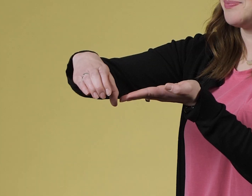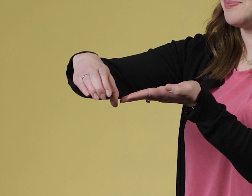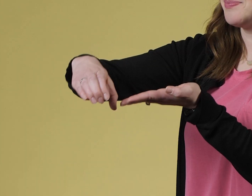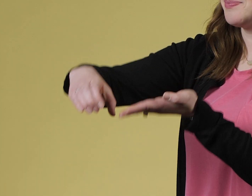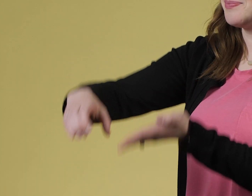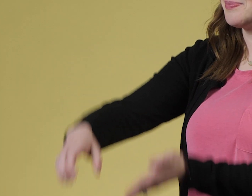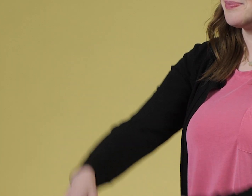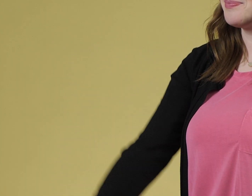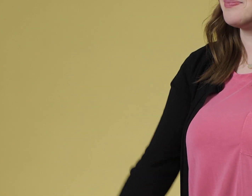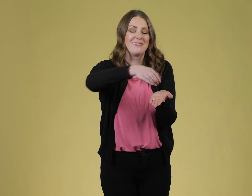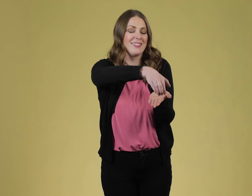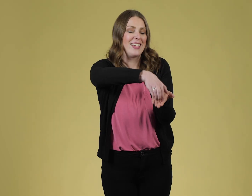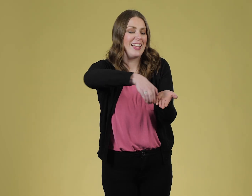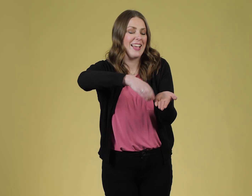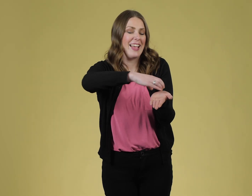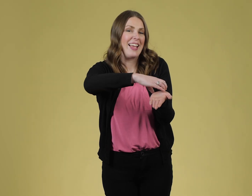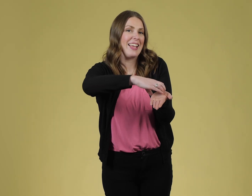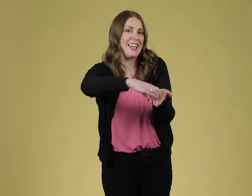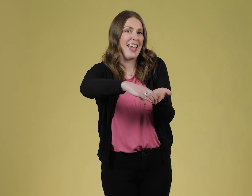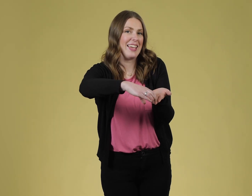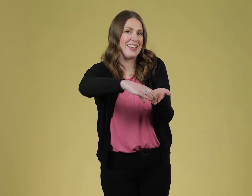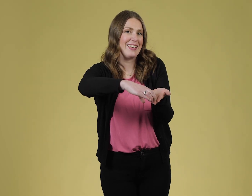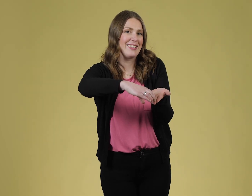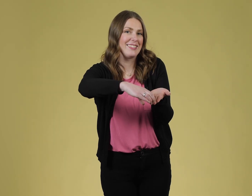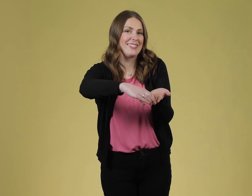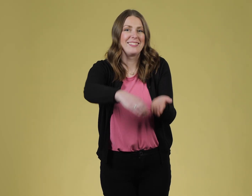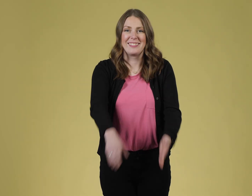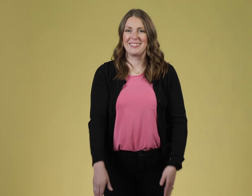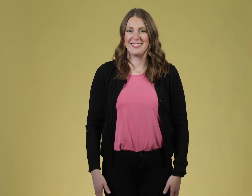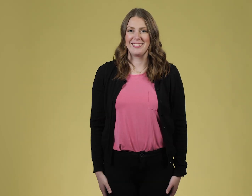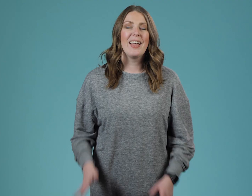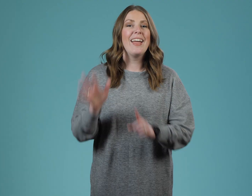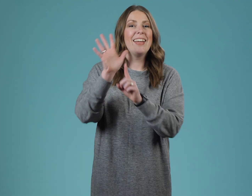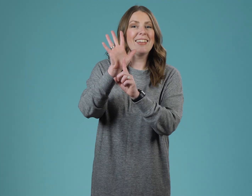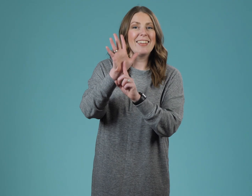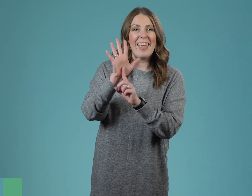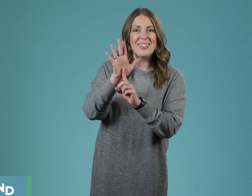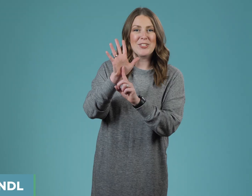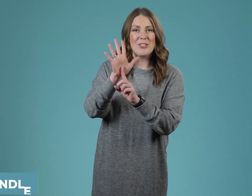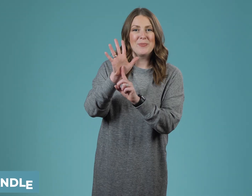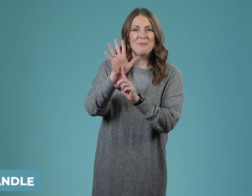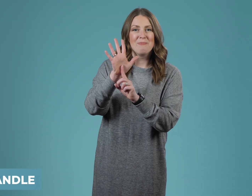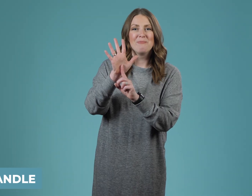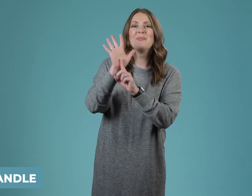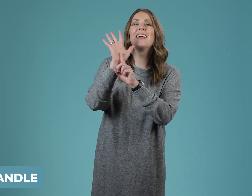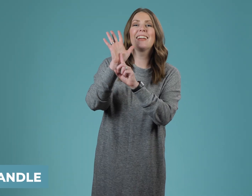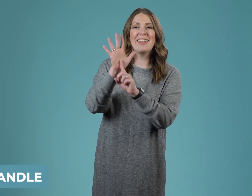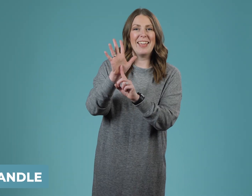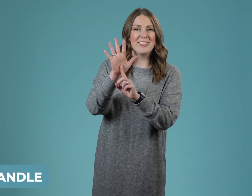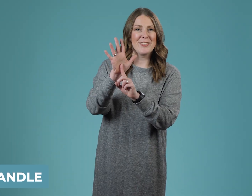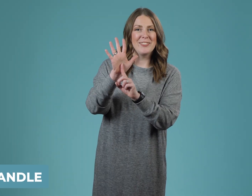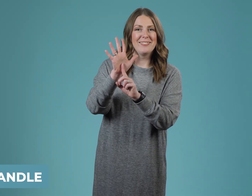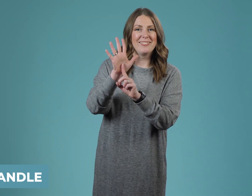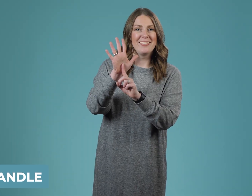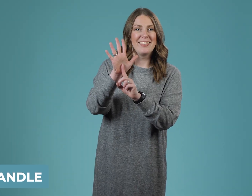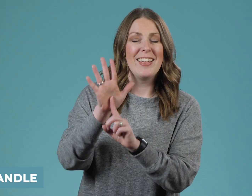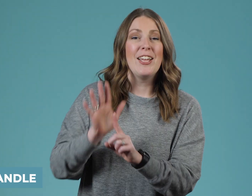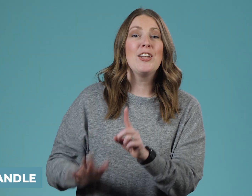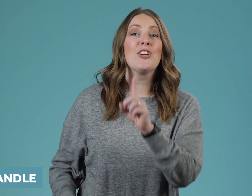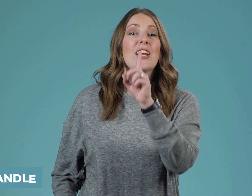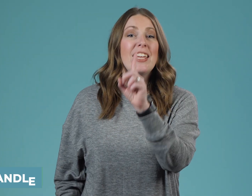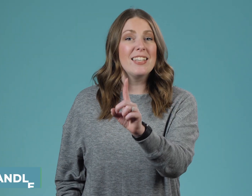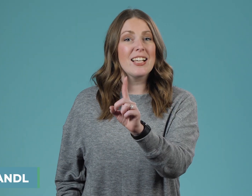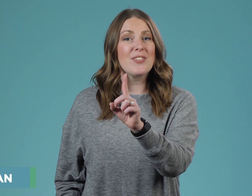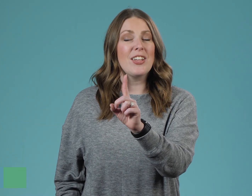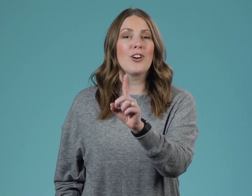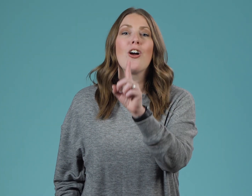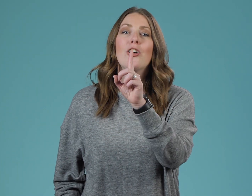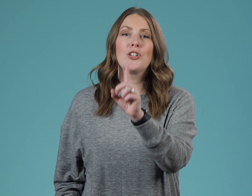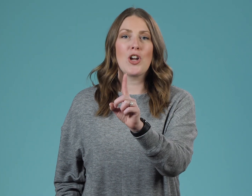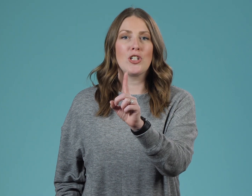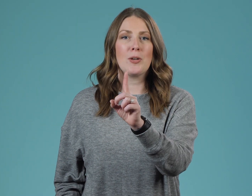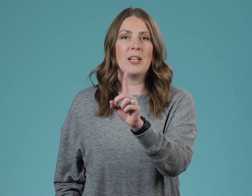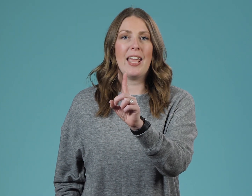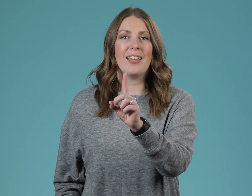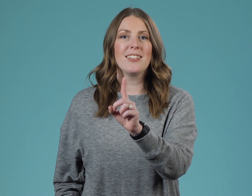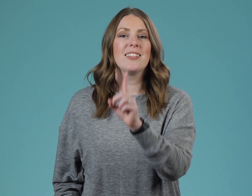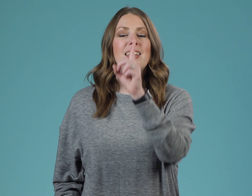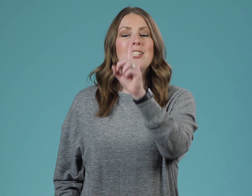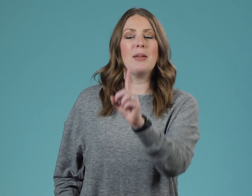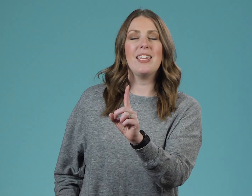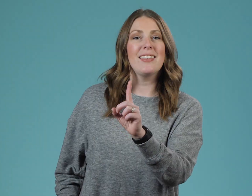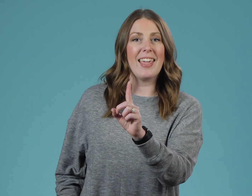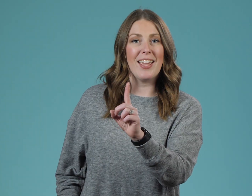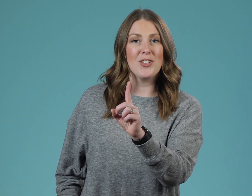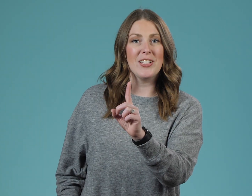of the cake 'cake.' 'Candle, candle', your index finger on your non-dominant hand is making the candle